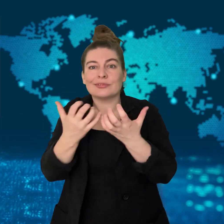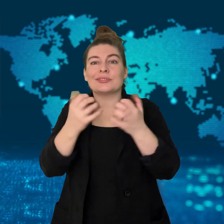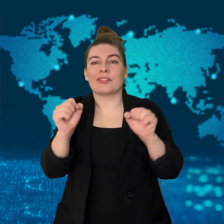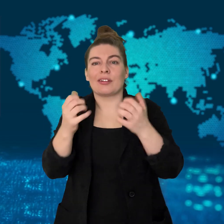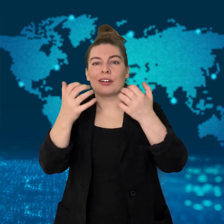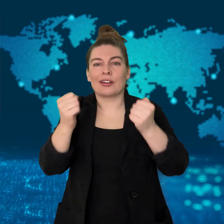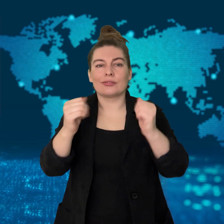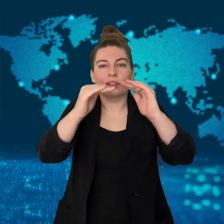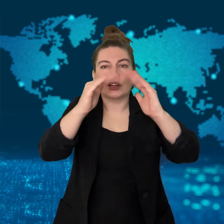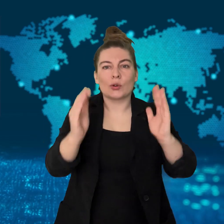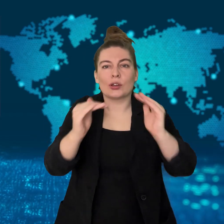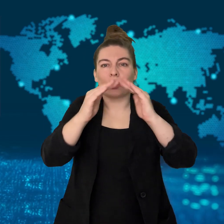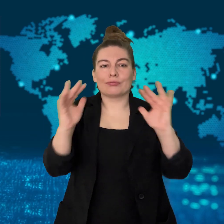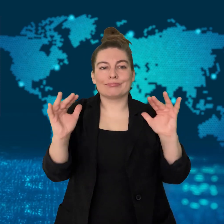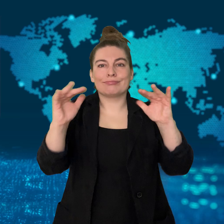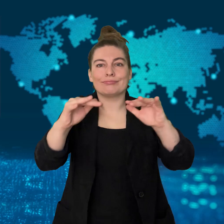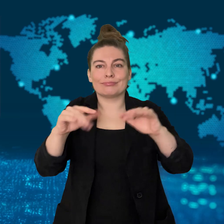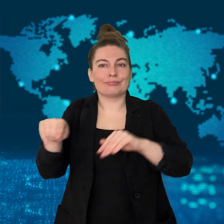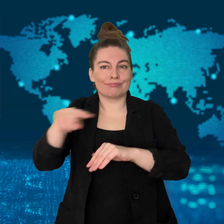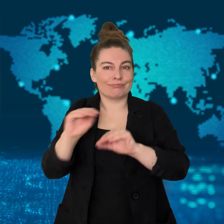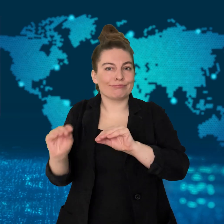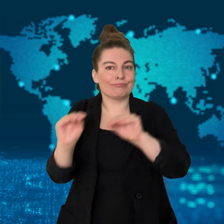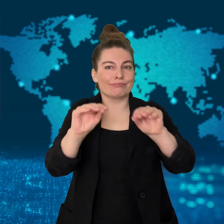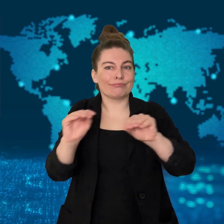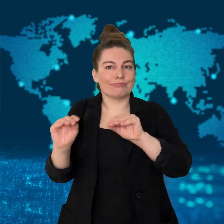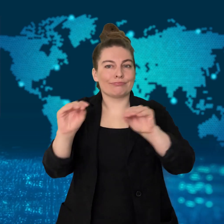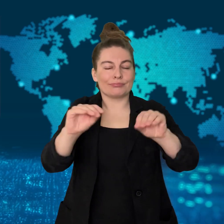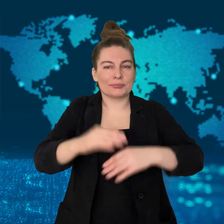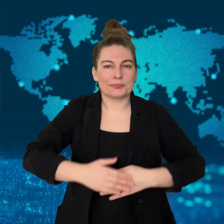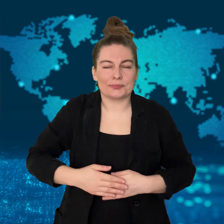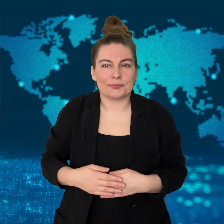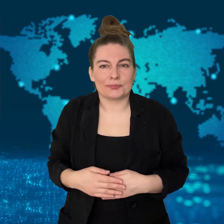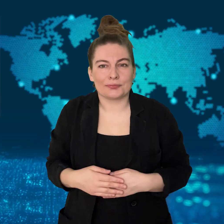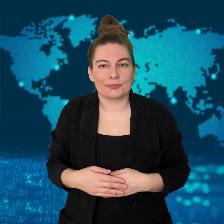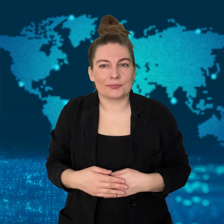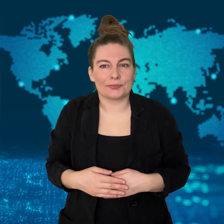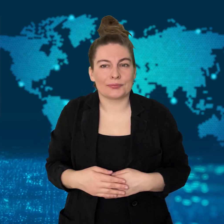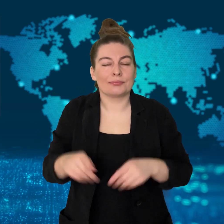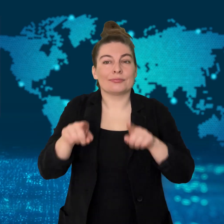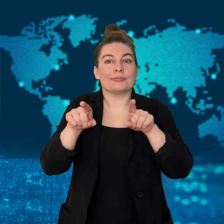People have been told not to be complacent though